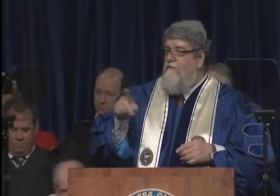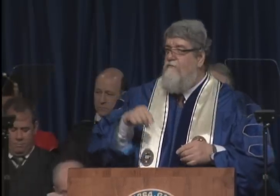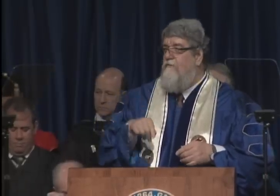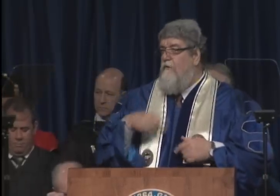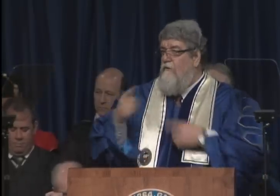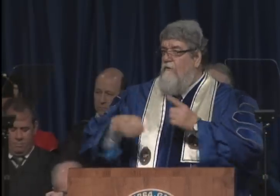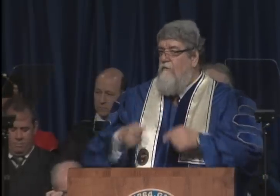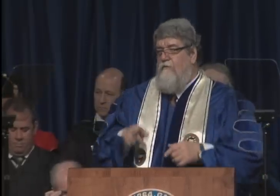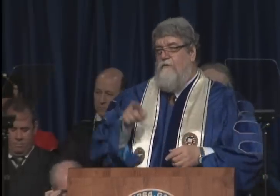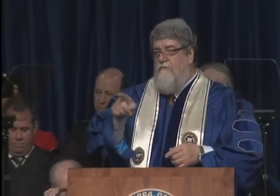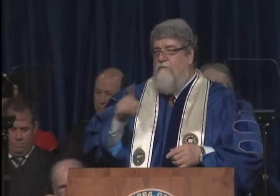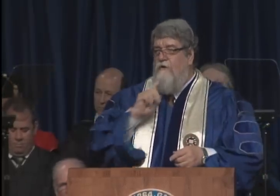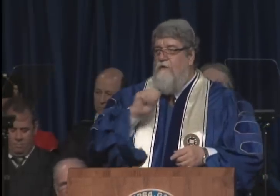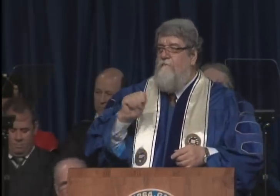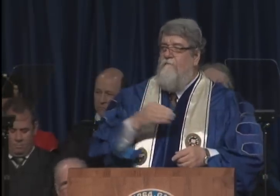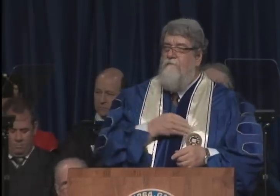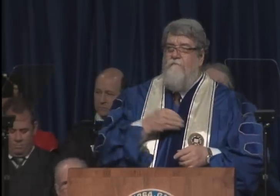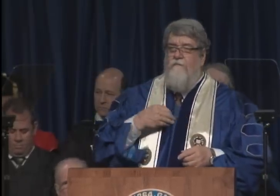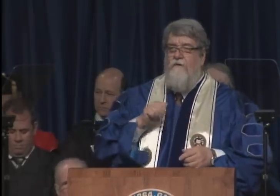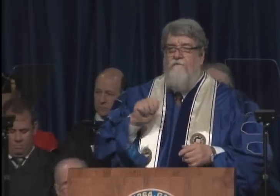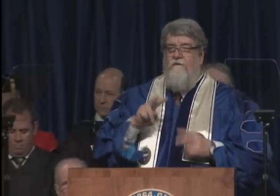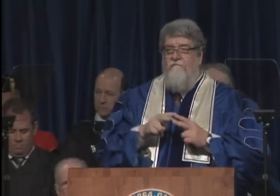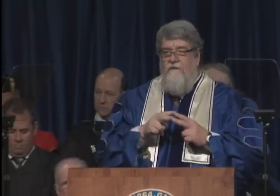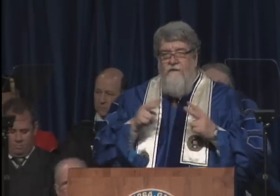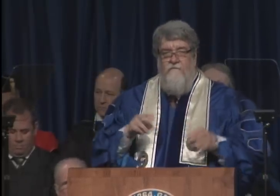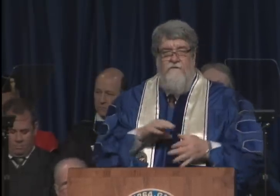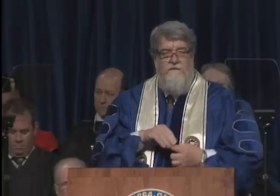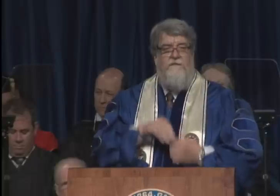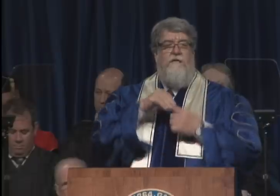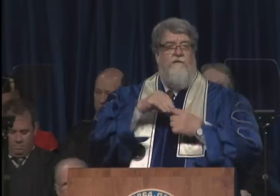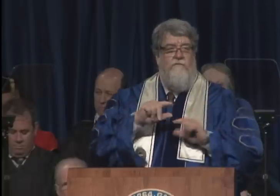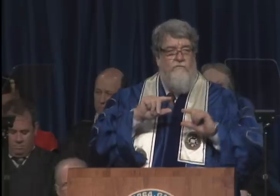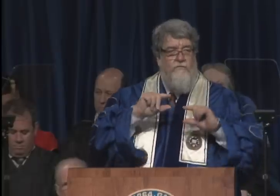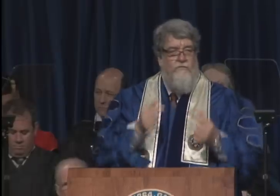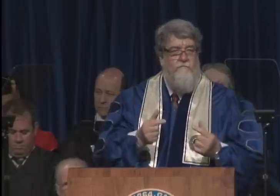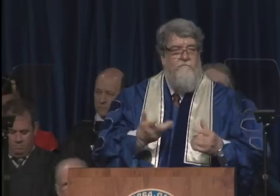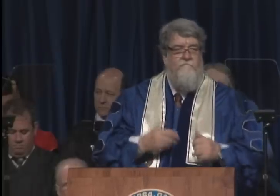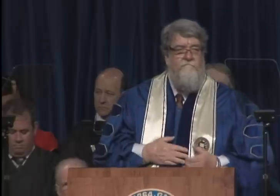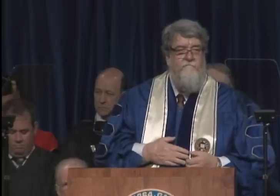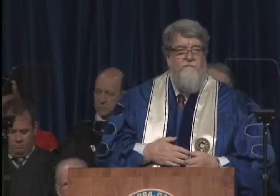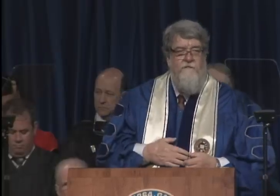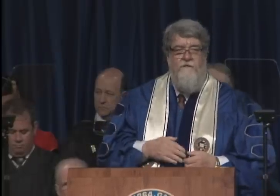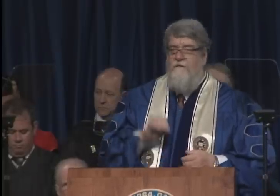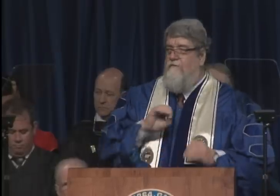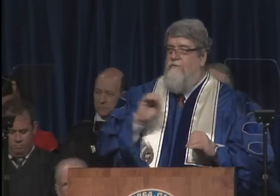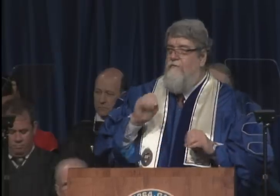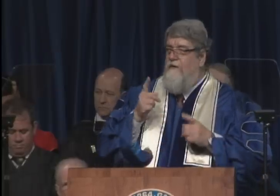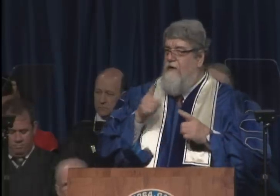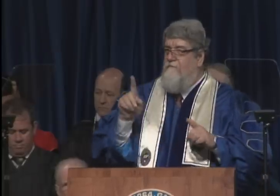Whatever you do, wherever you go, you are a member of a very select group.